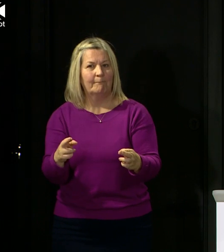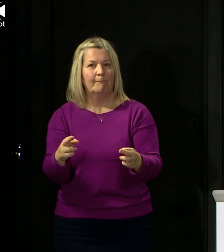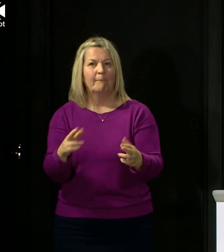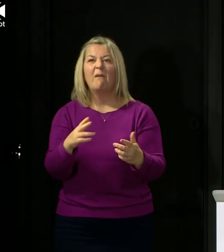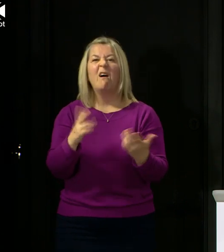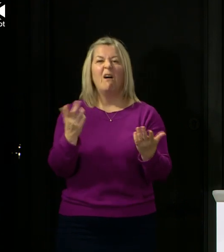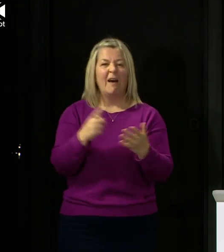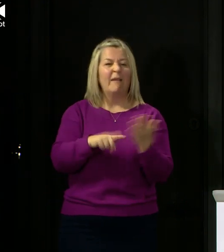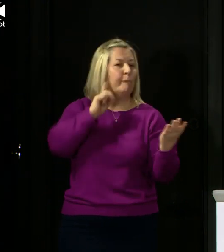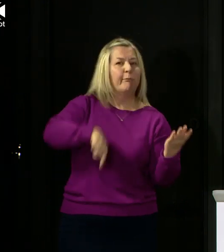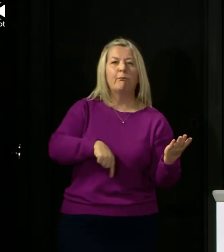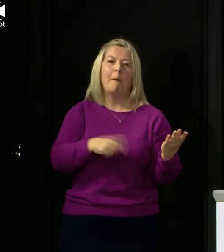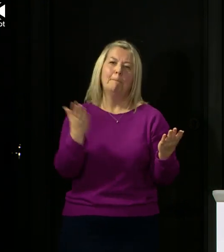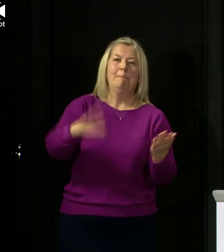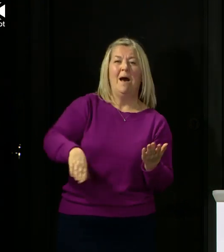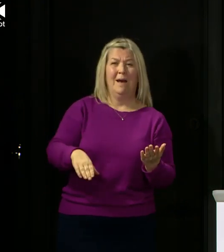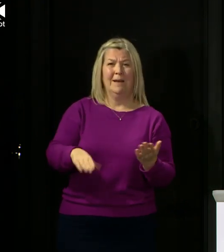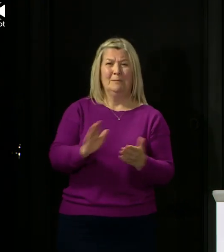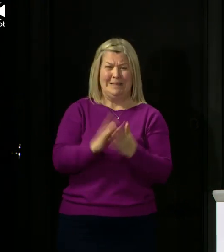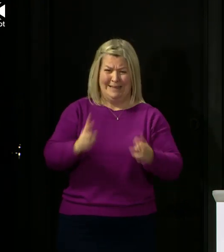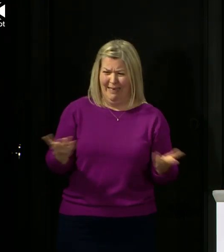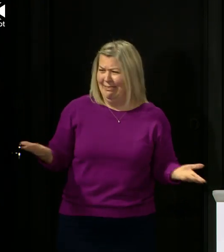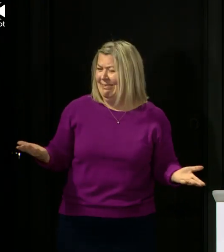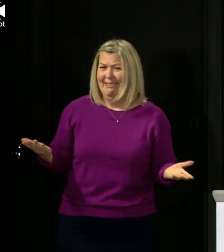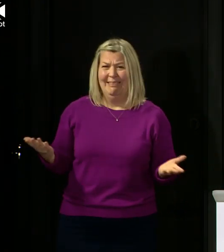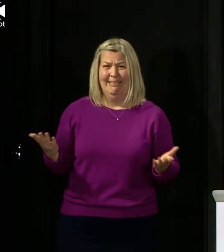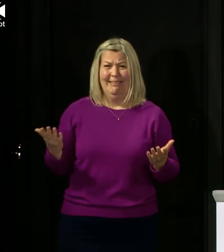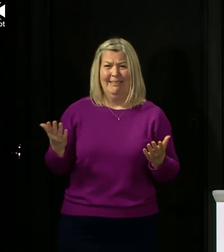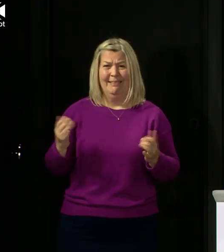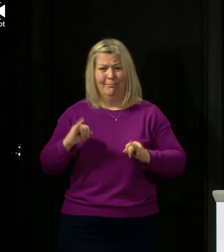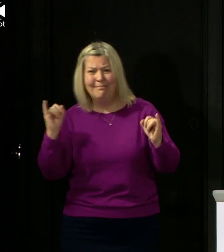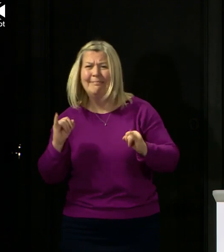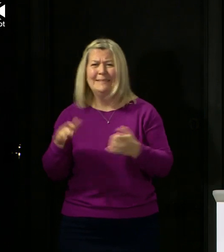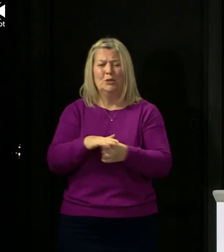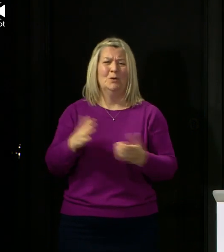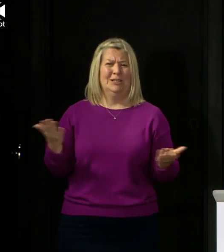that we have just achieved together. So that is why, and again, I make no apology for being